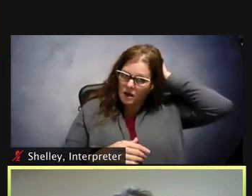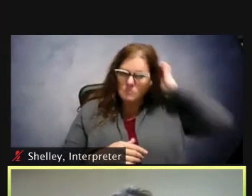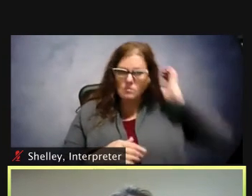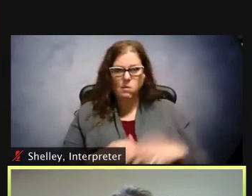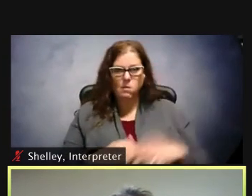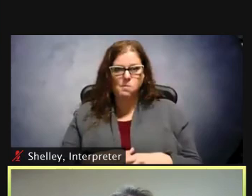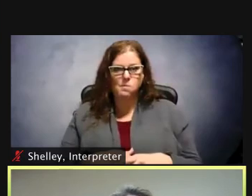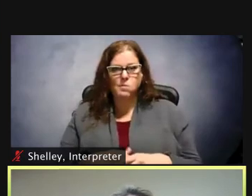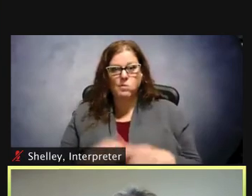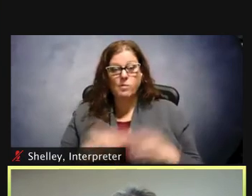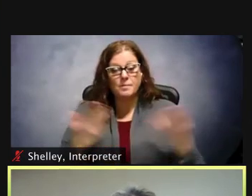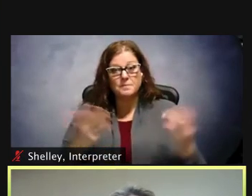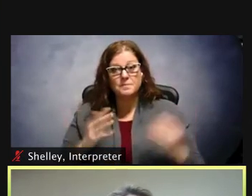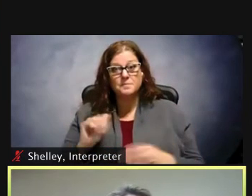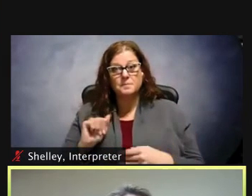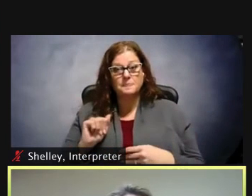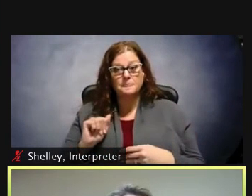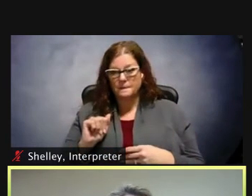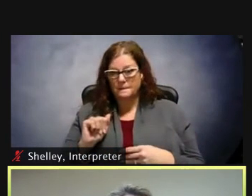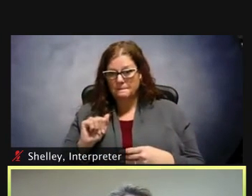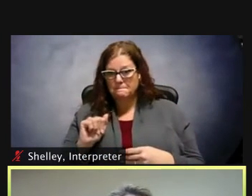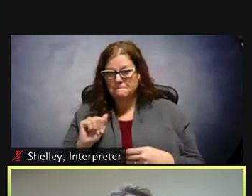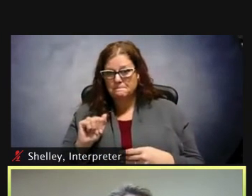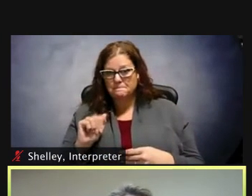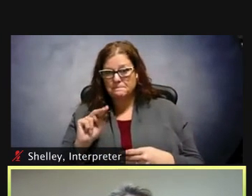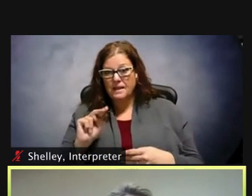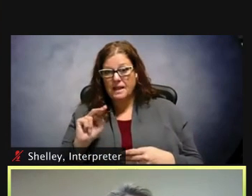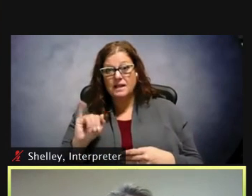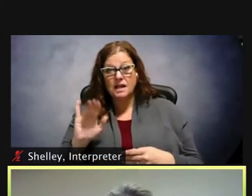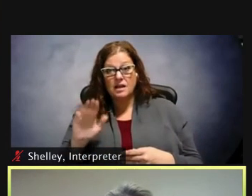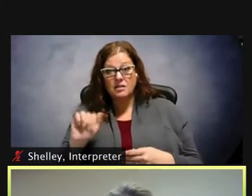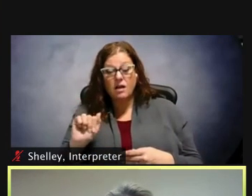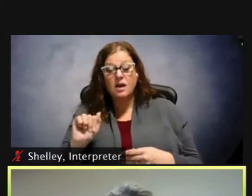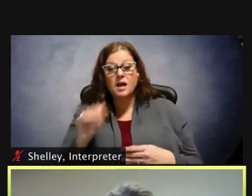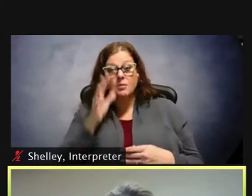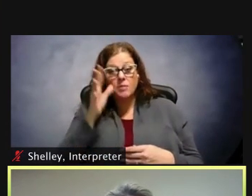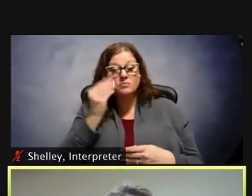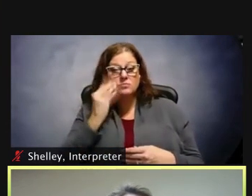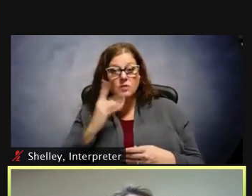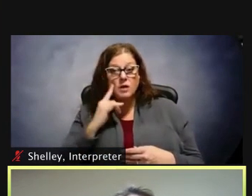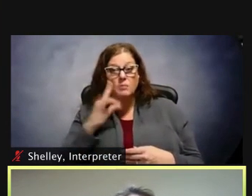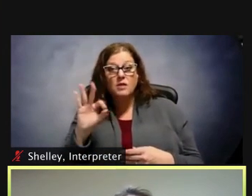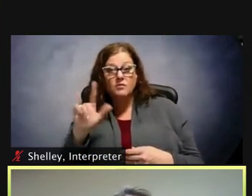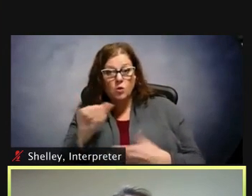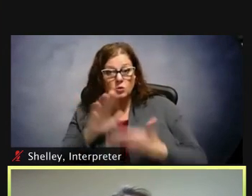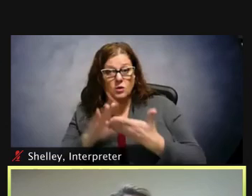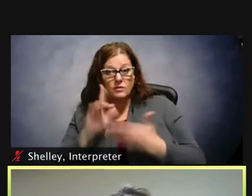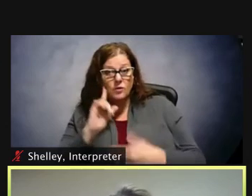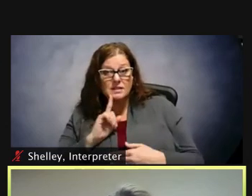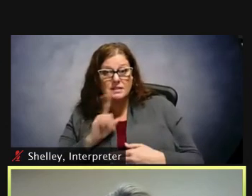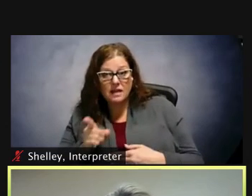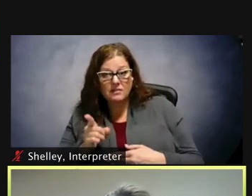So Anika, yes the parents were informed about the Florida School for the Deaf. The girlfriend